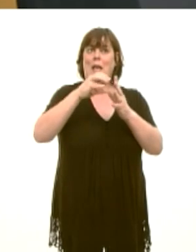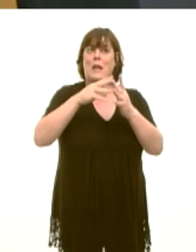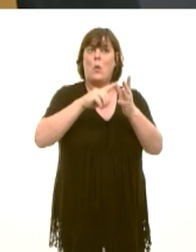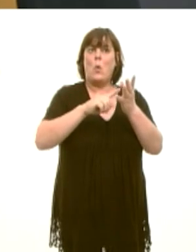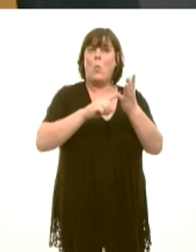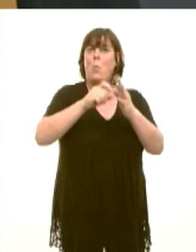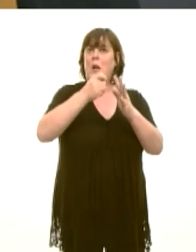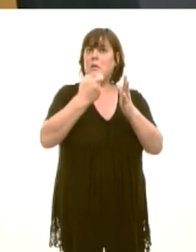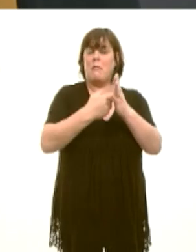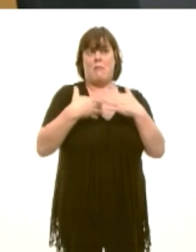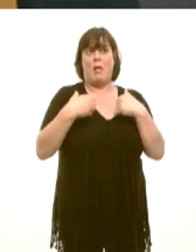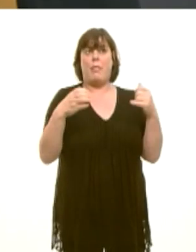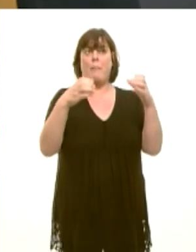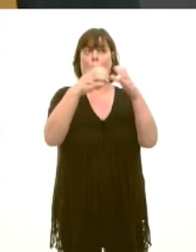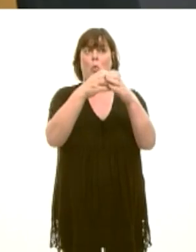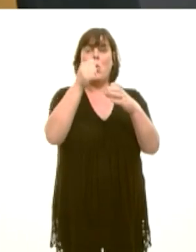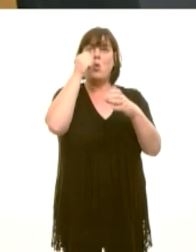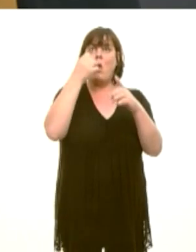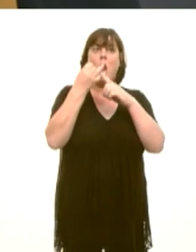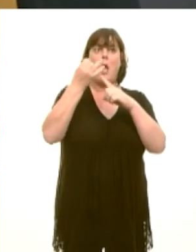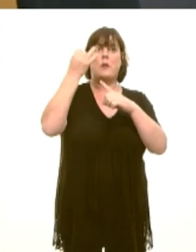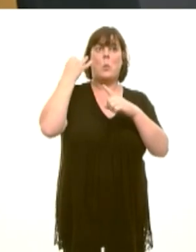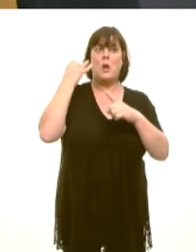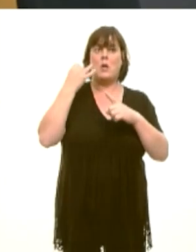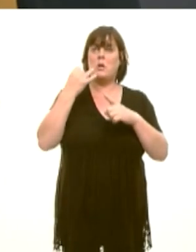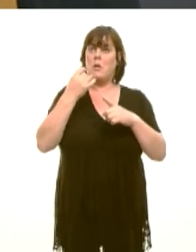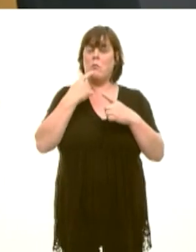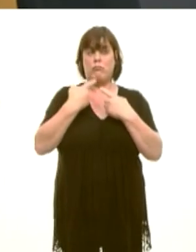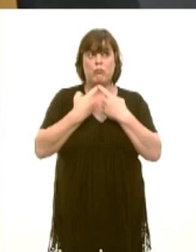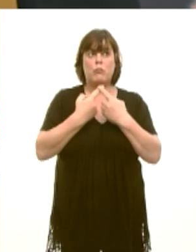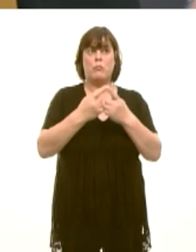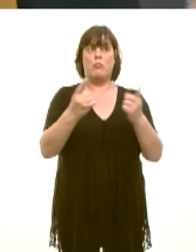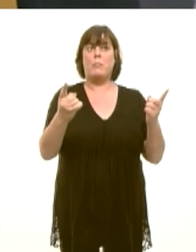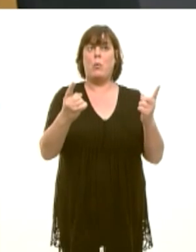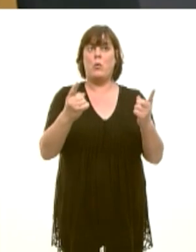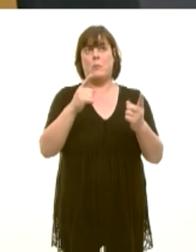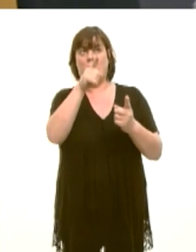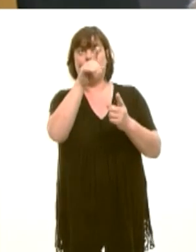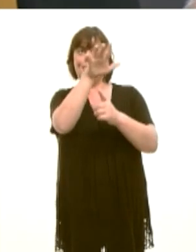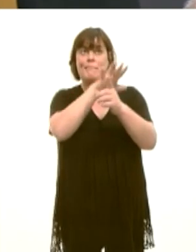Health last week on the progress towards change in that particular health board, but there